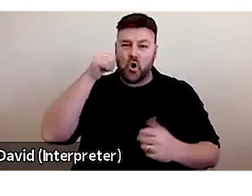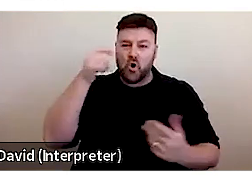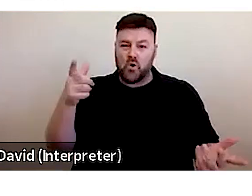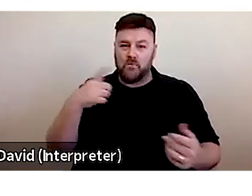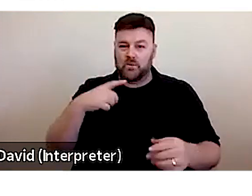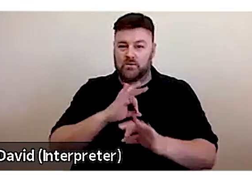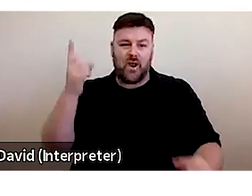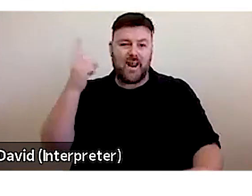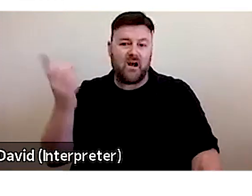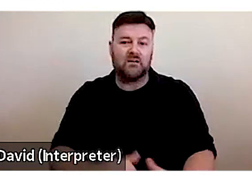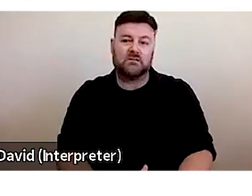Zone.